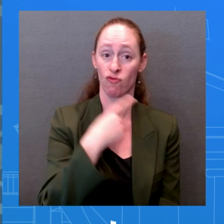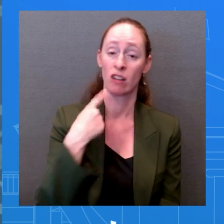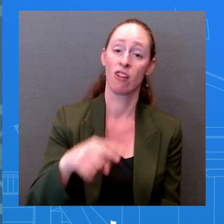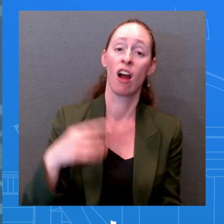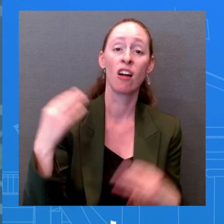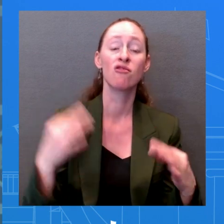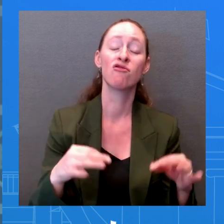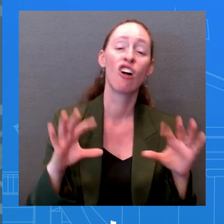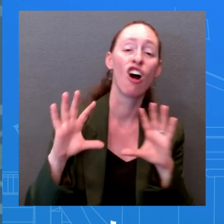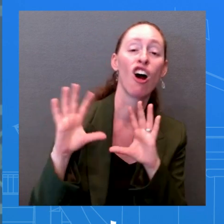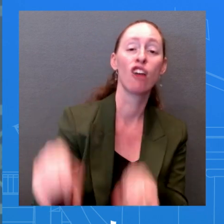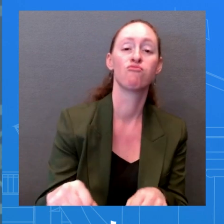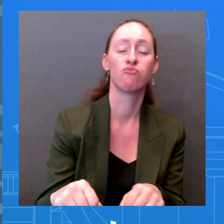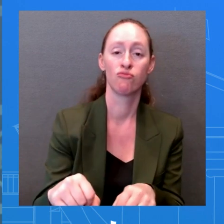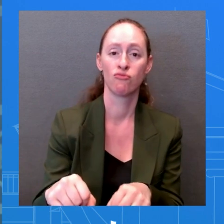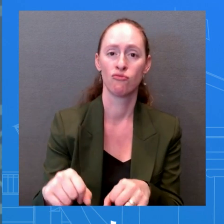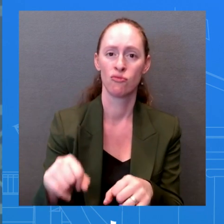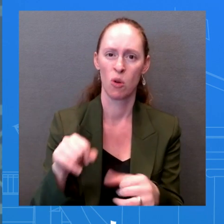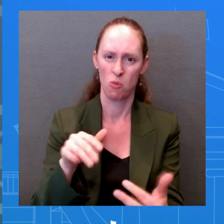I'm not going to go beyond -- beyond those comments.